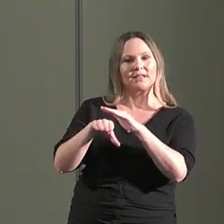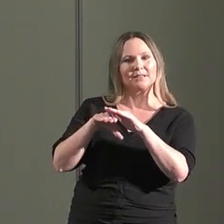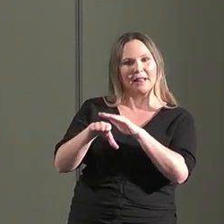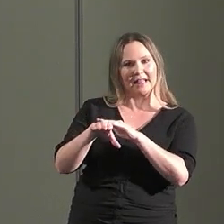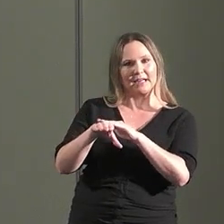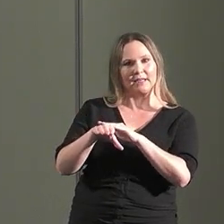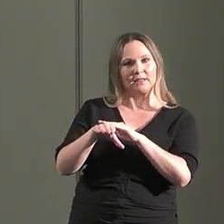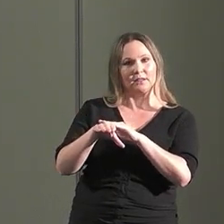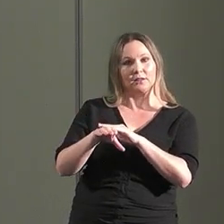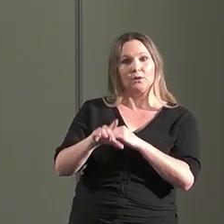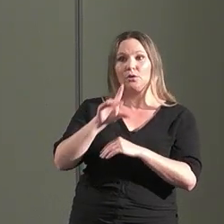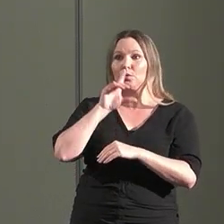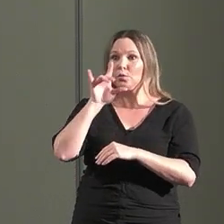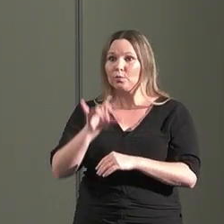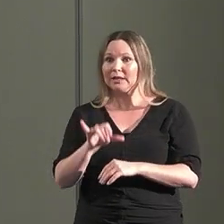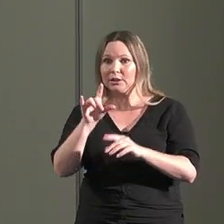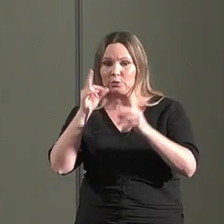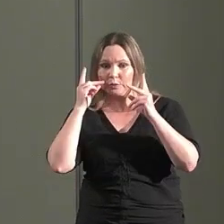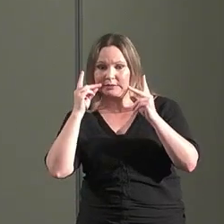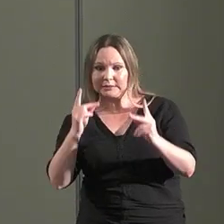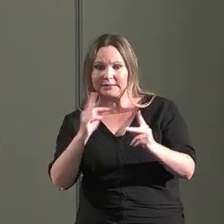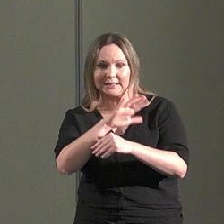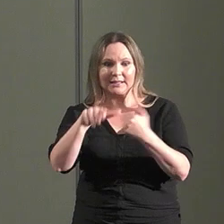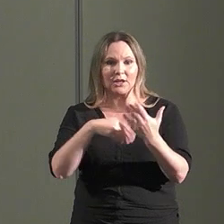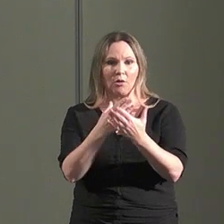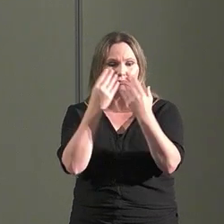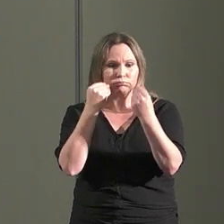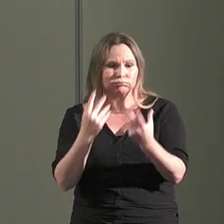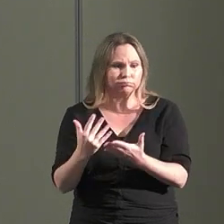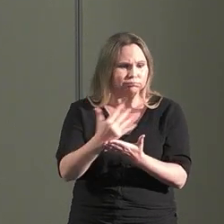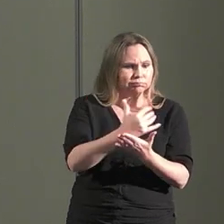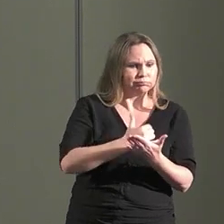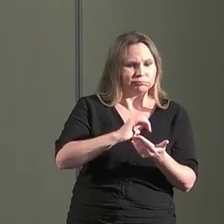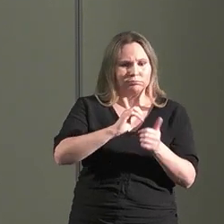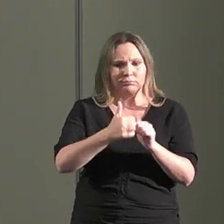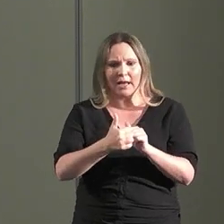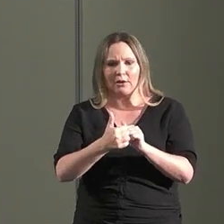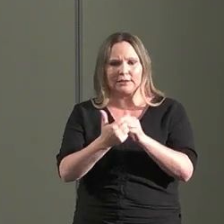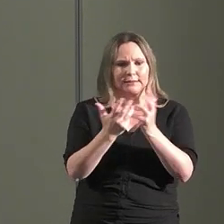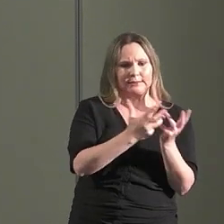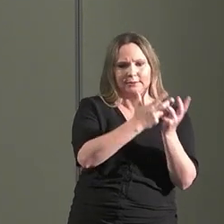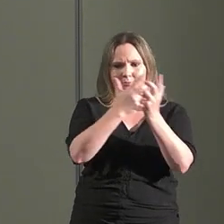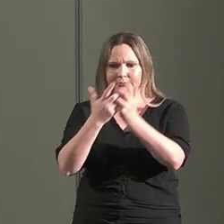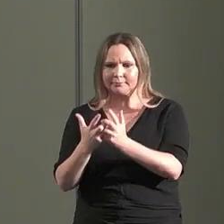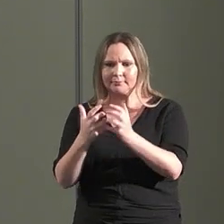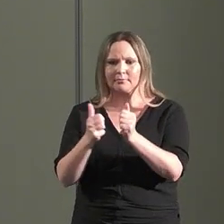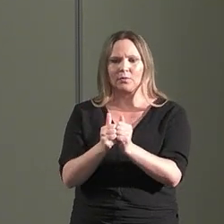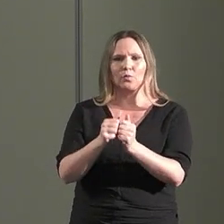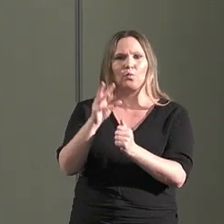You could really say from all the data we collected how it aligns to web pages generally